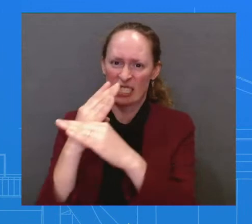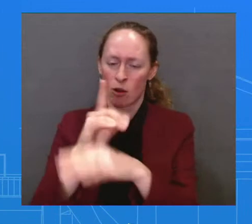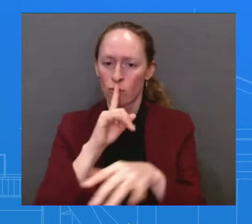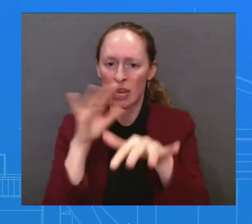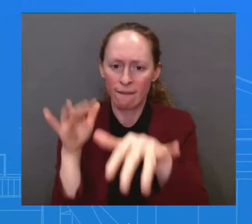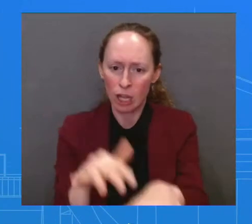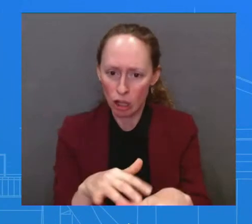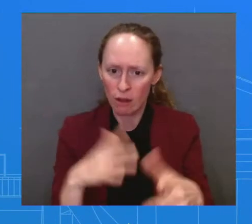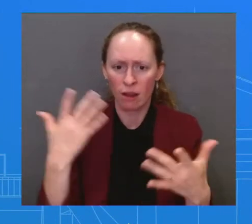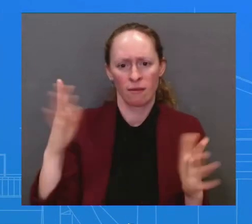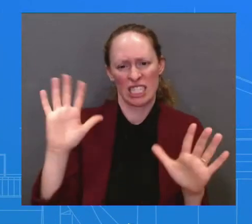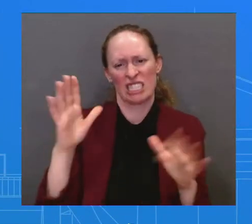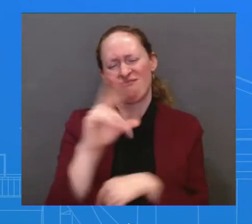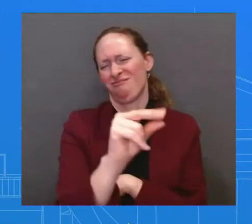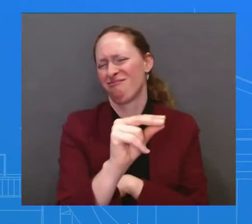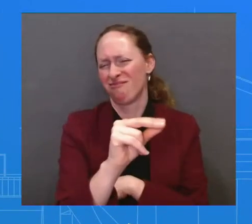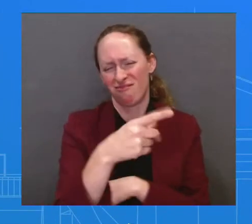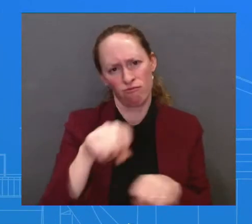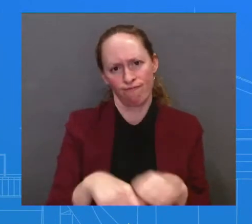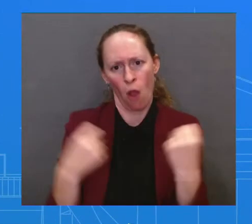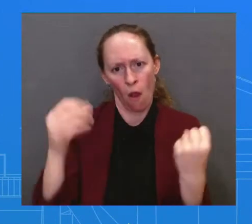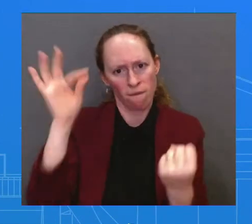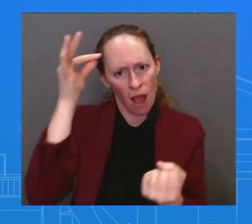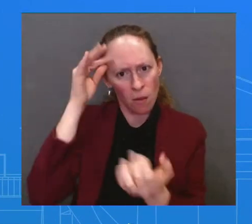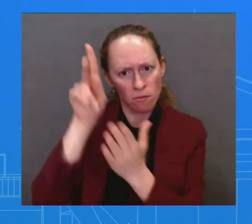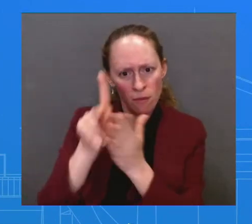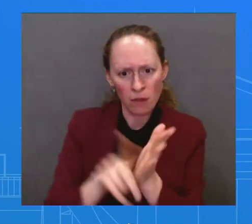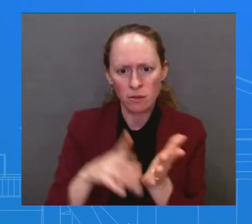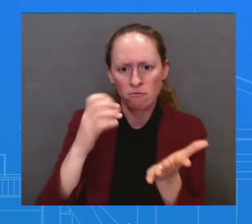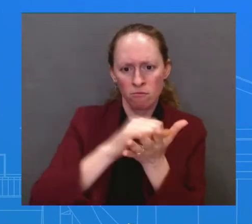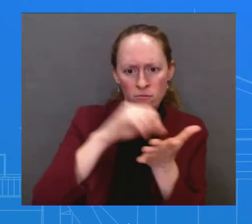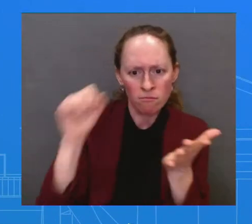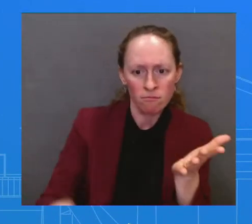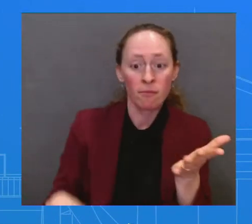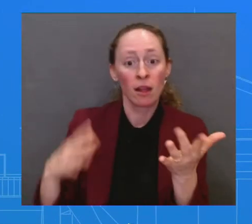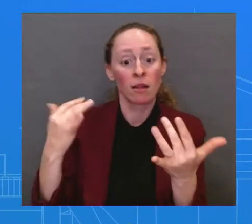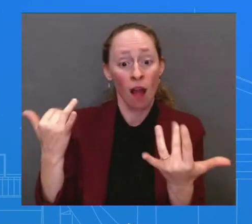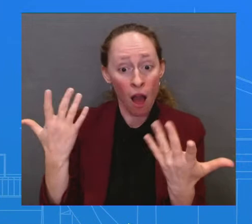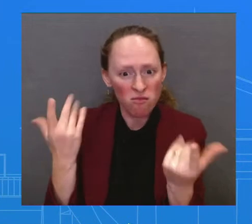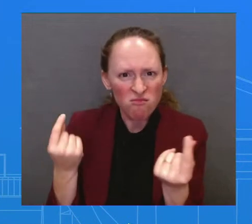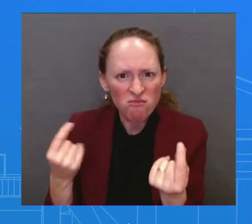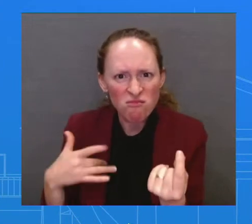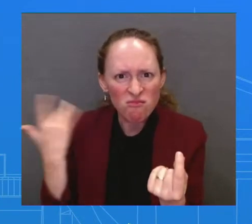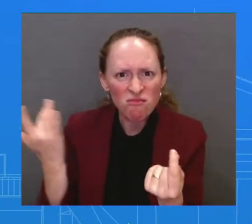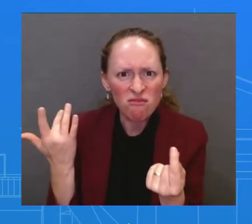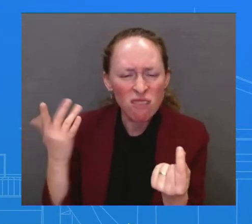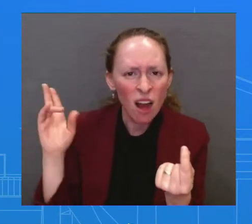Ms. Jean-Pierre: So, here's -- here's -- The Press: And why? Ms. Jean-Pierre: Here's what I -- I'll say: I would have to look into that. I did so -- see those reports yesterday.